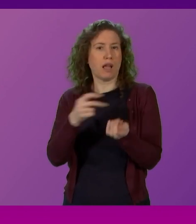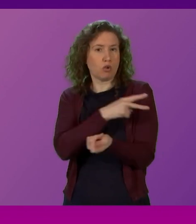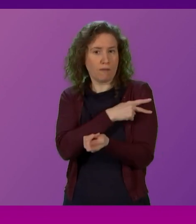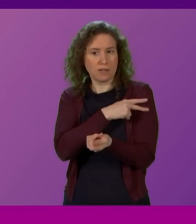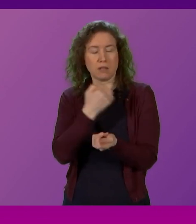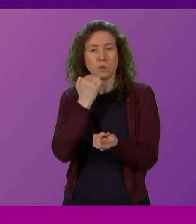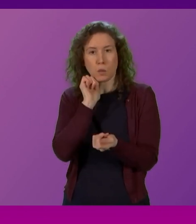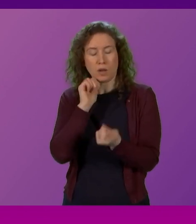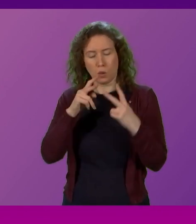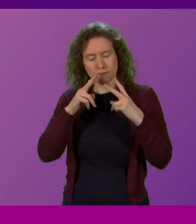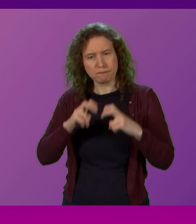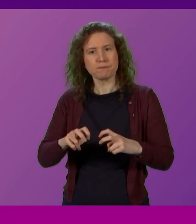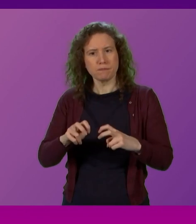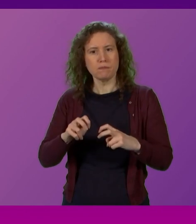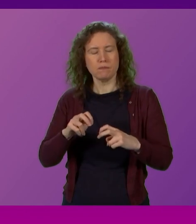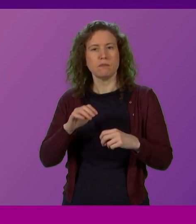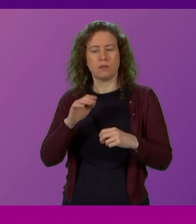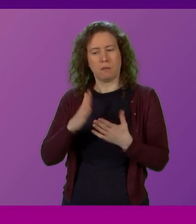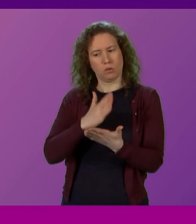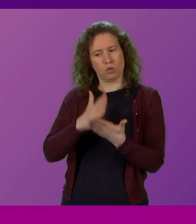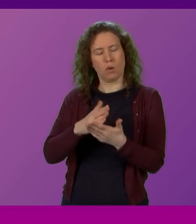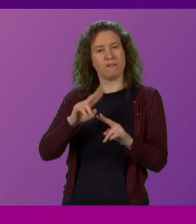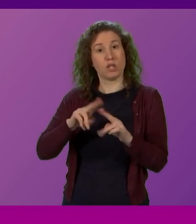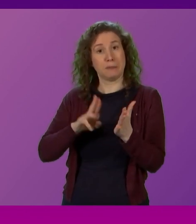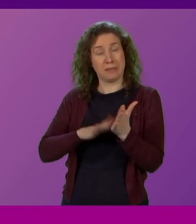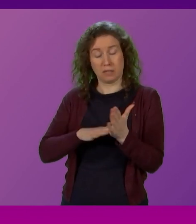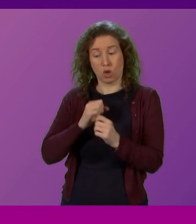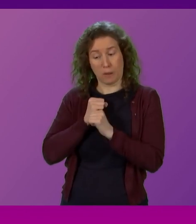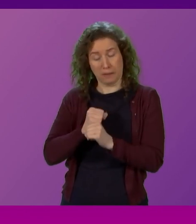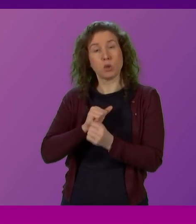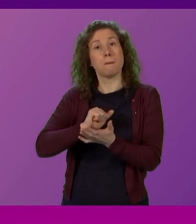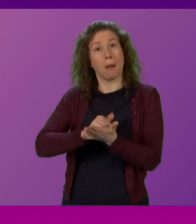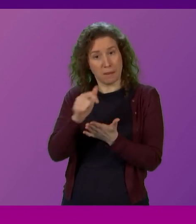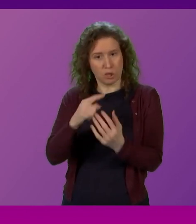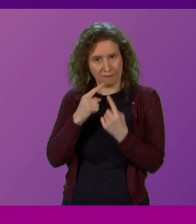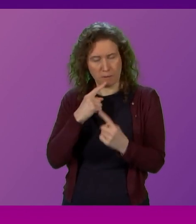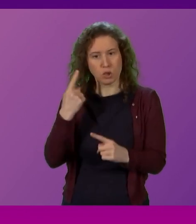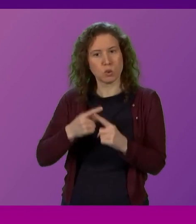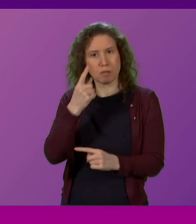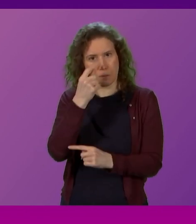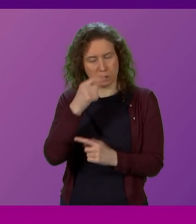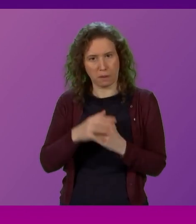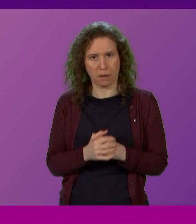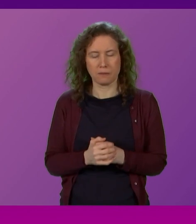Will you seek from the First Minister a commitment to publish that data as soon as possible?